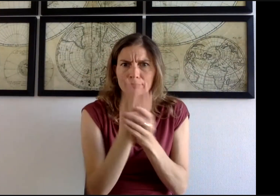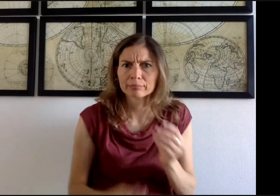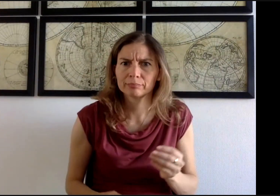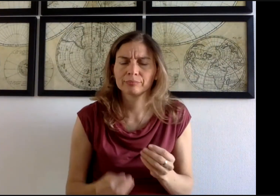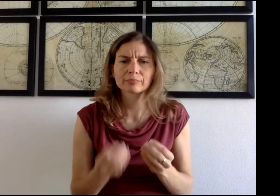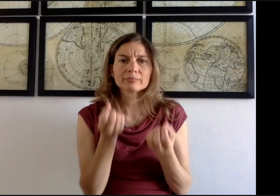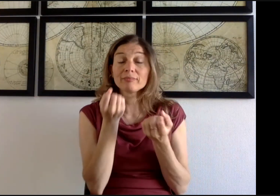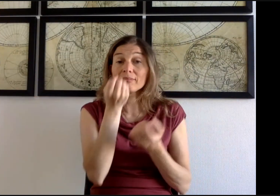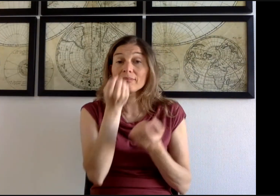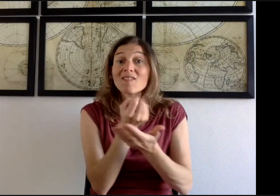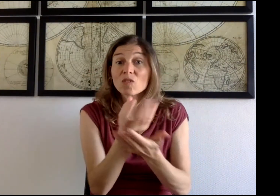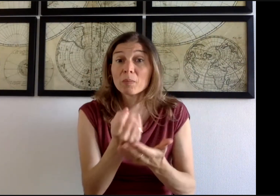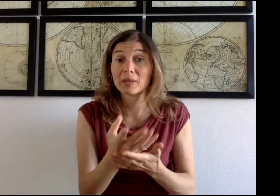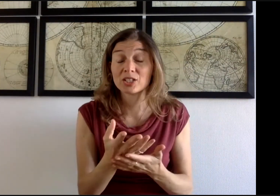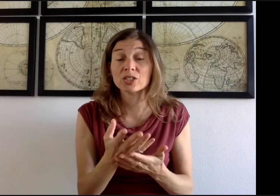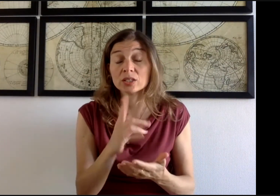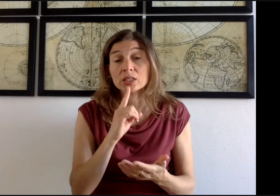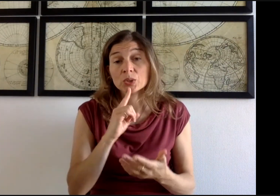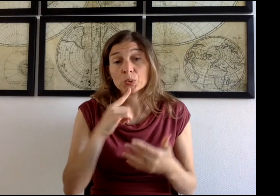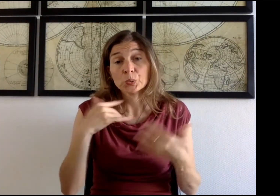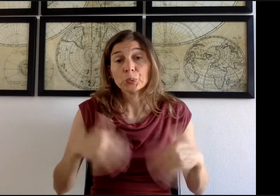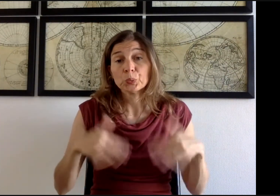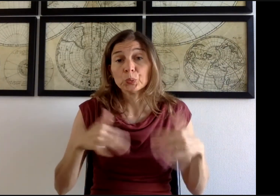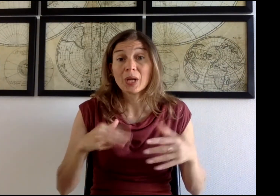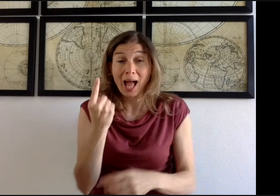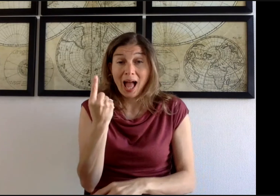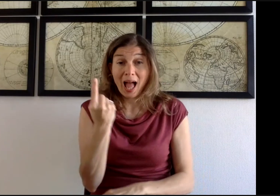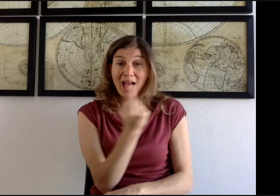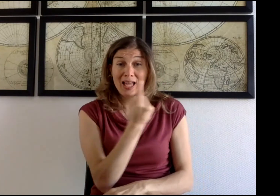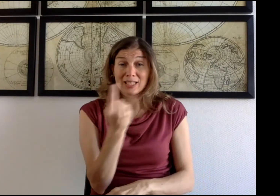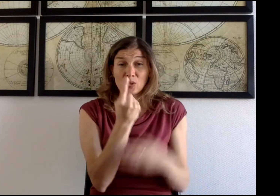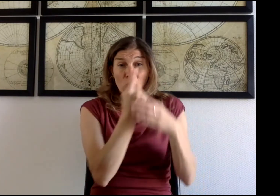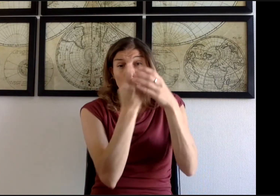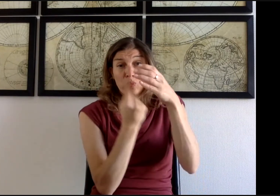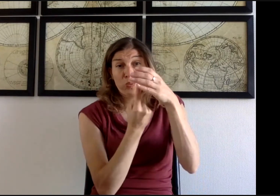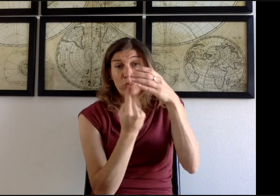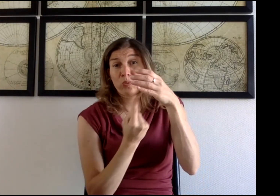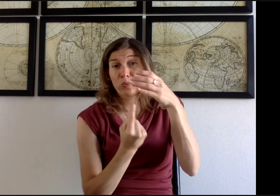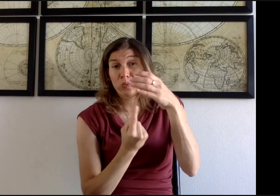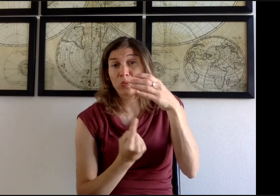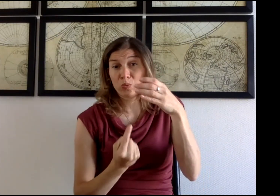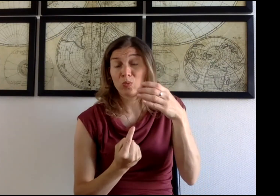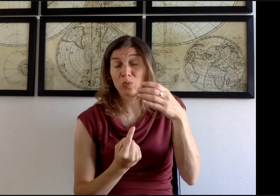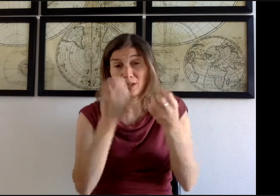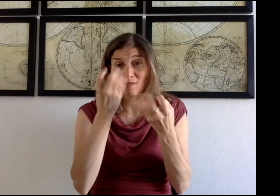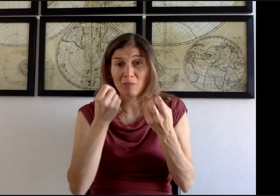and that makes isolation and disinformation bigger and bigger.